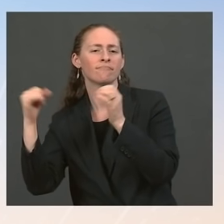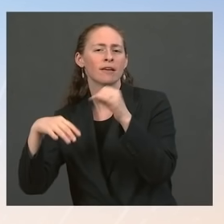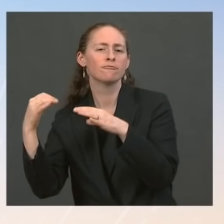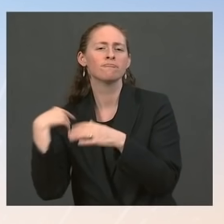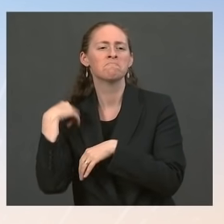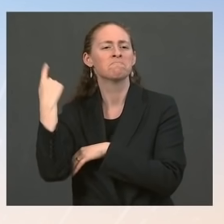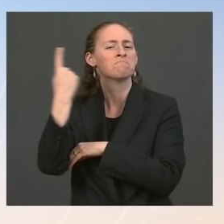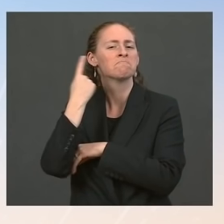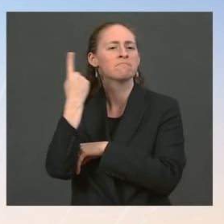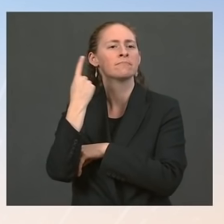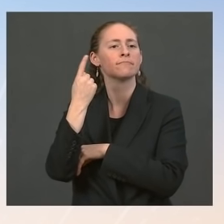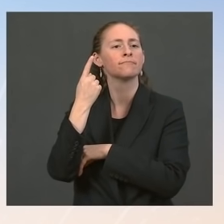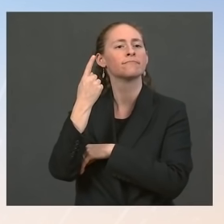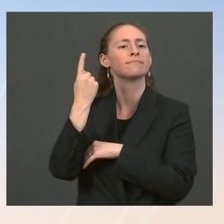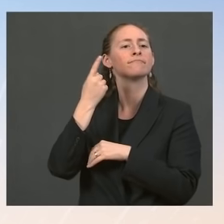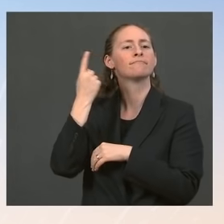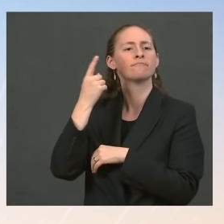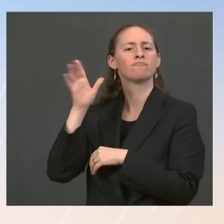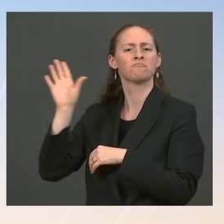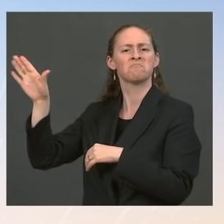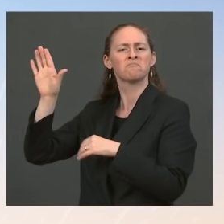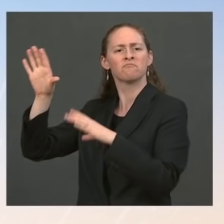that the cost of the program is zero.